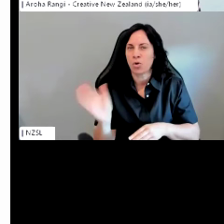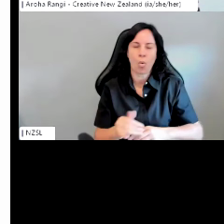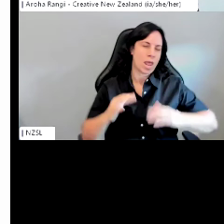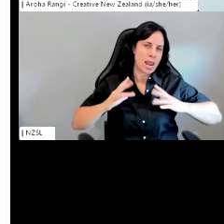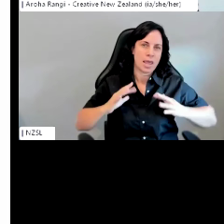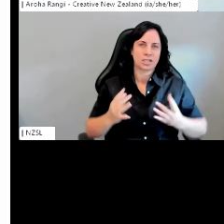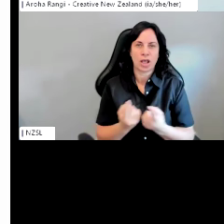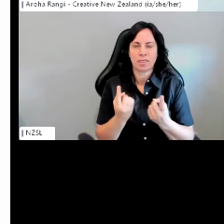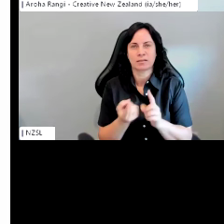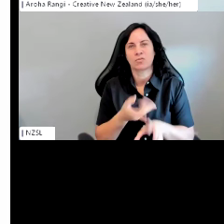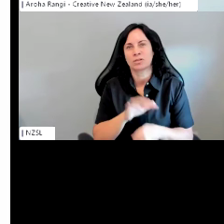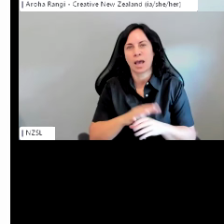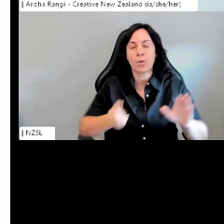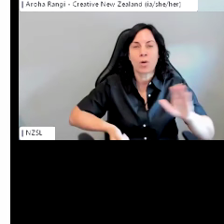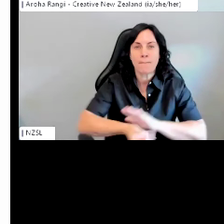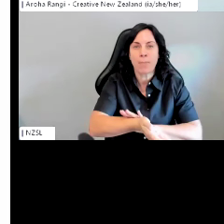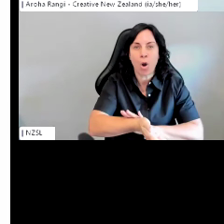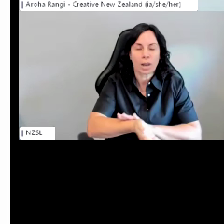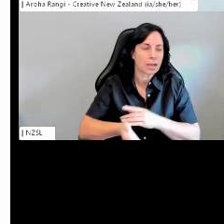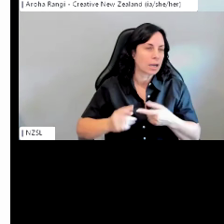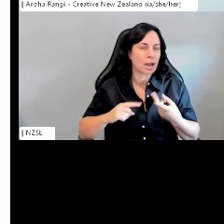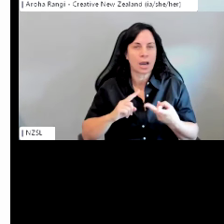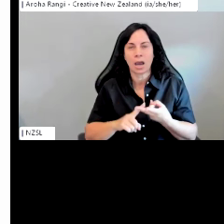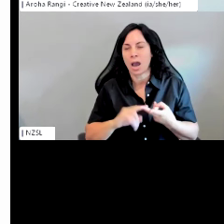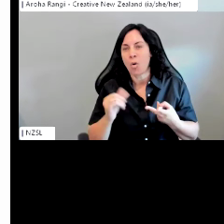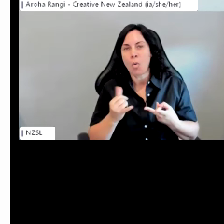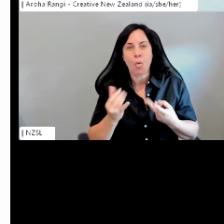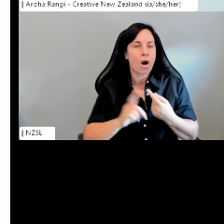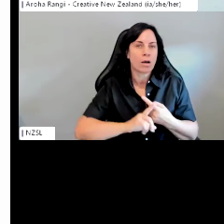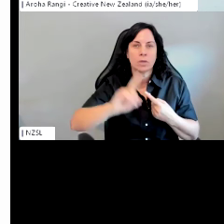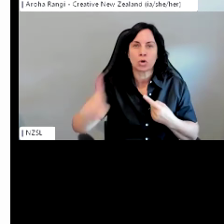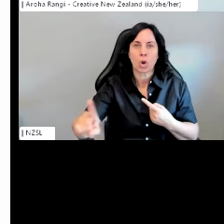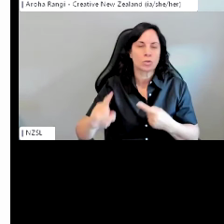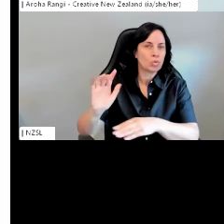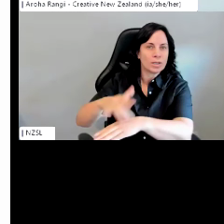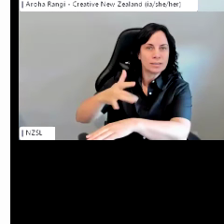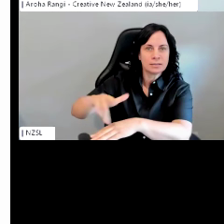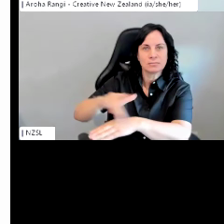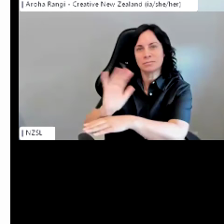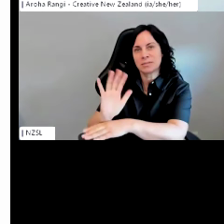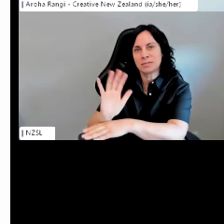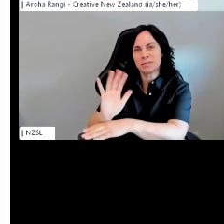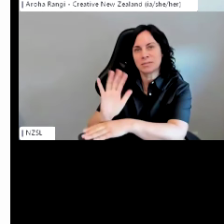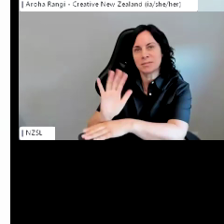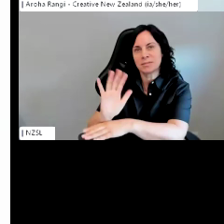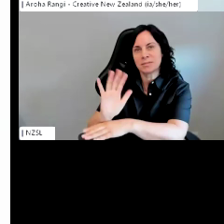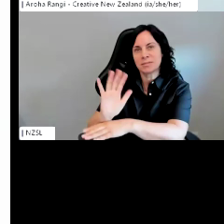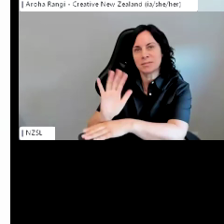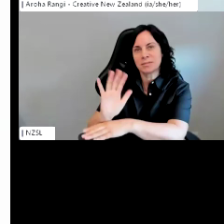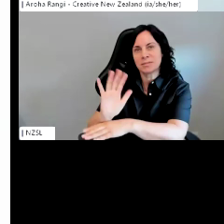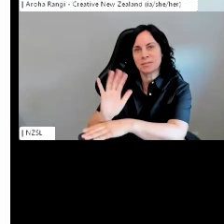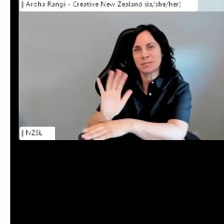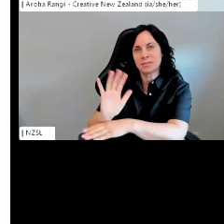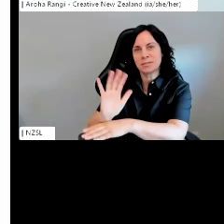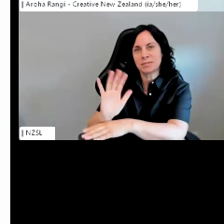bowling or they could go to the uh you know to the cinema or they could come to you. So,